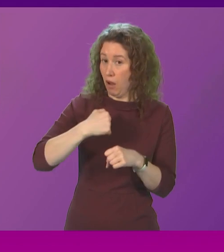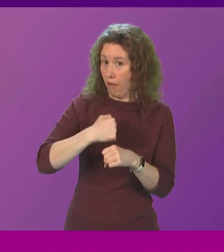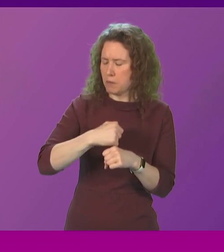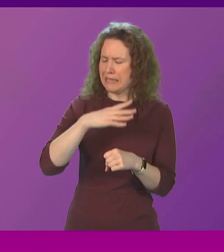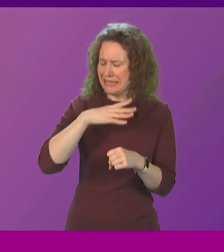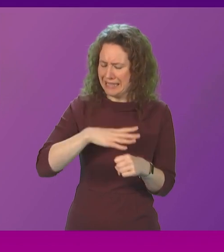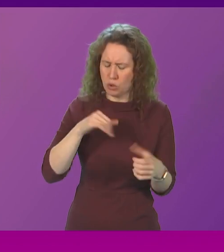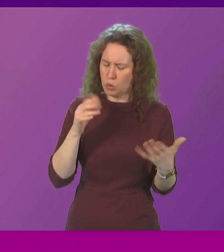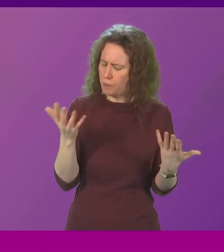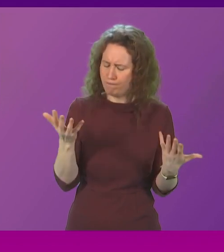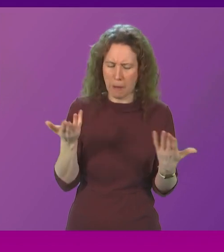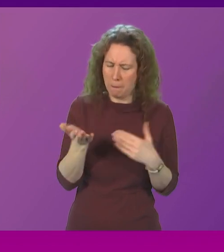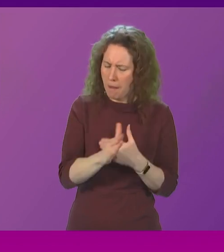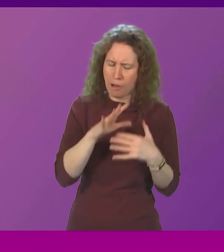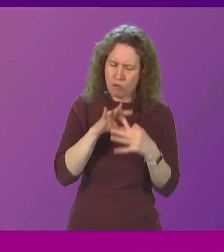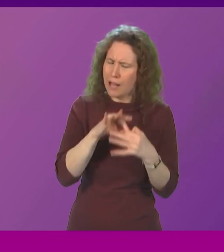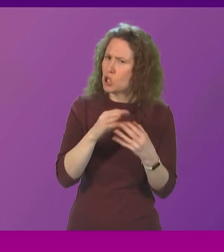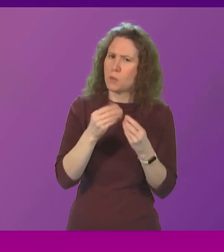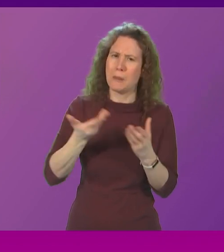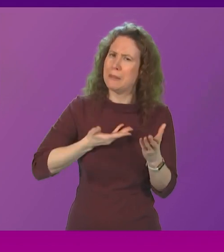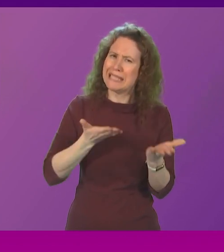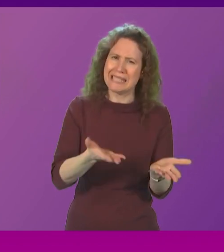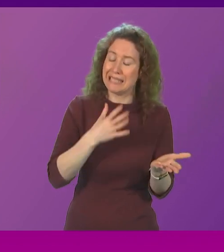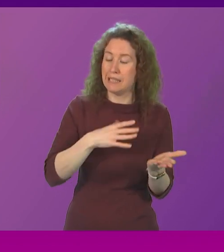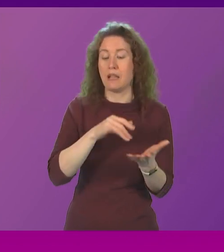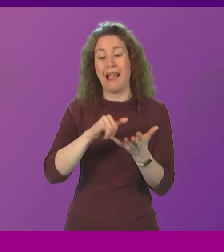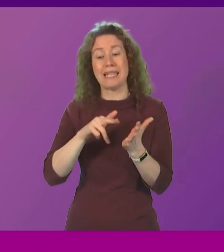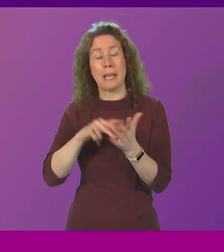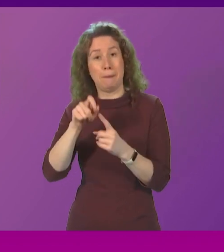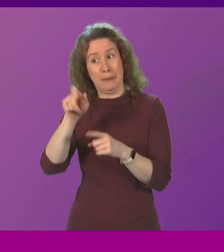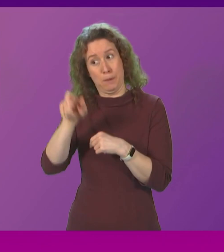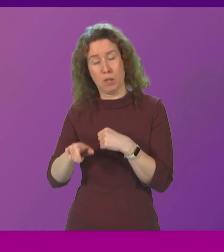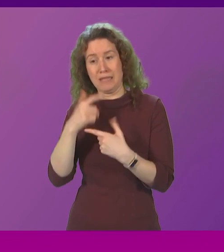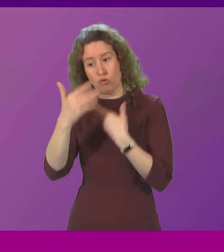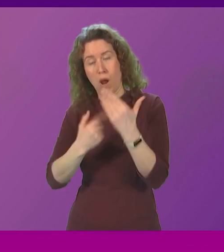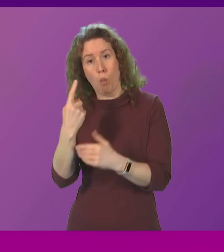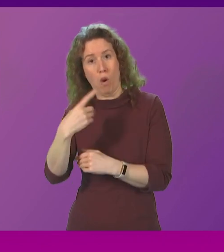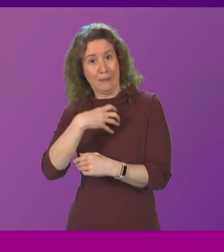relationship with business. An SNP source described one of the ministers who has been axed as